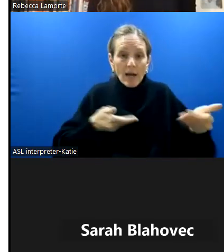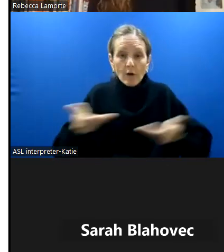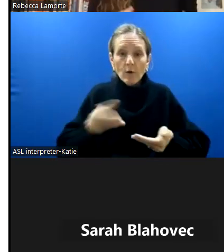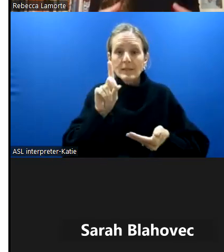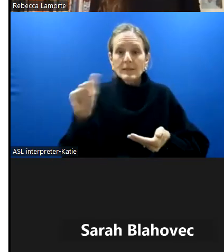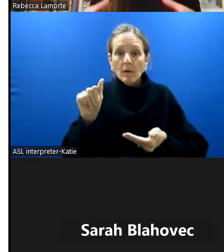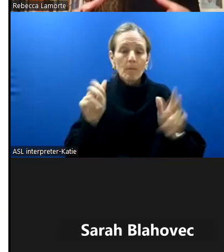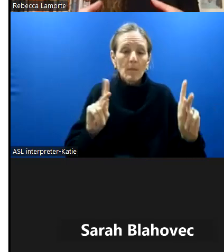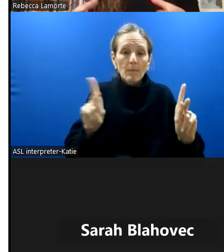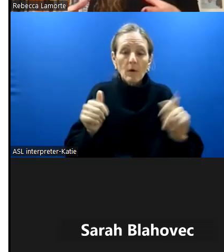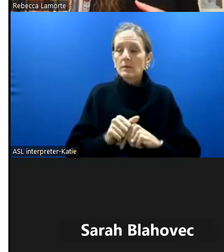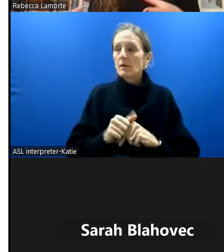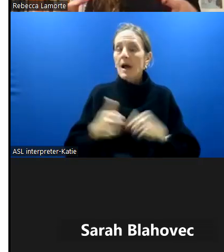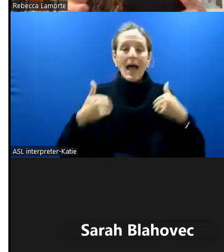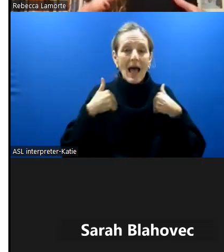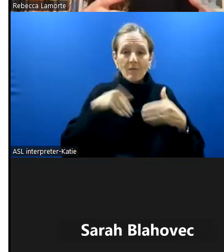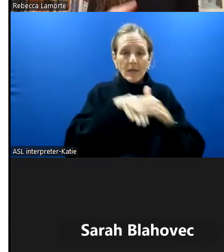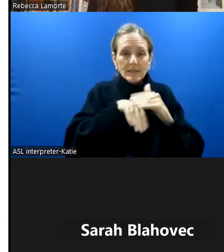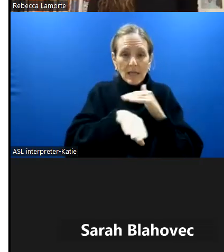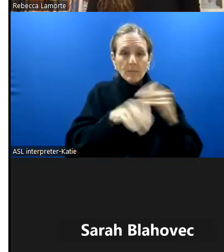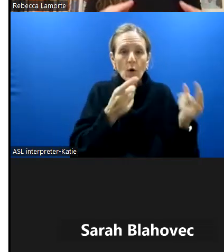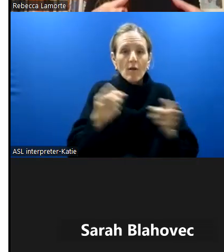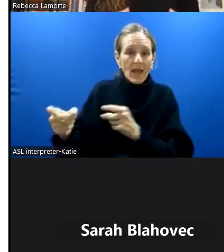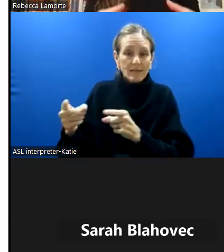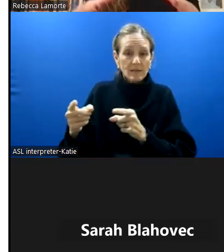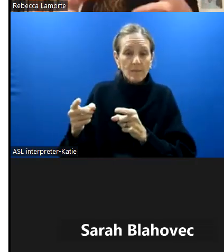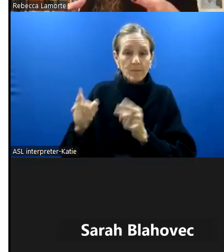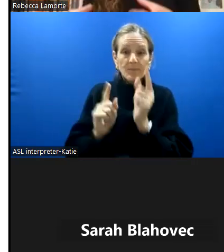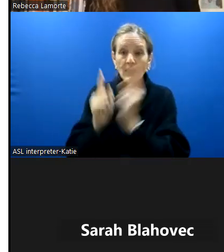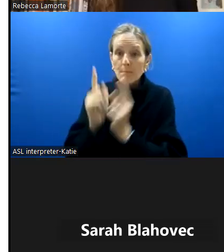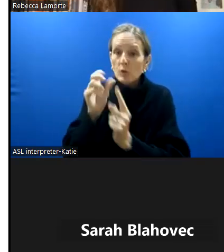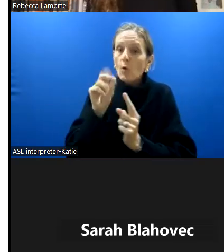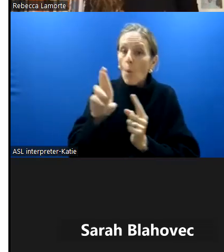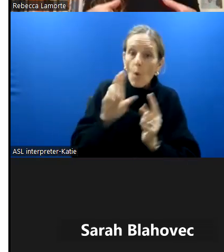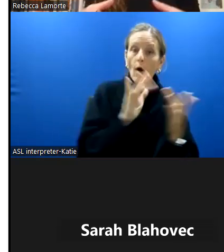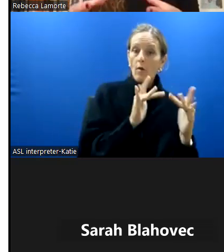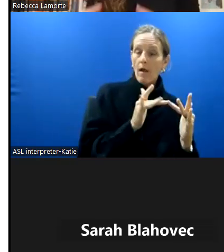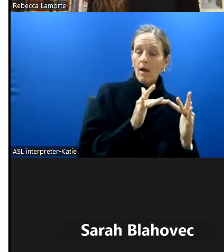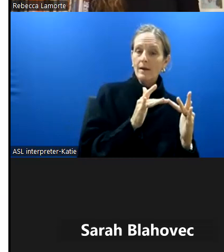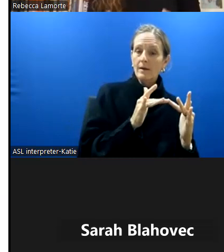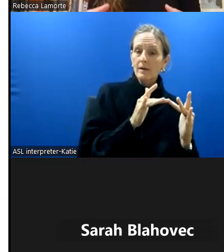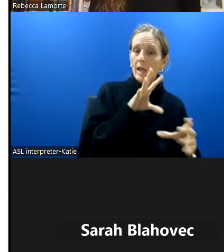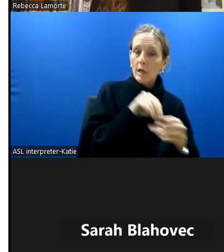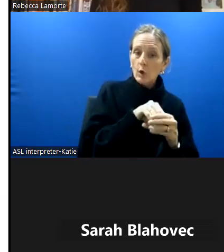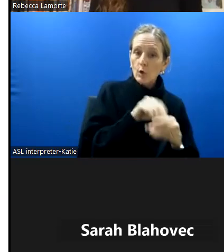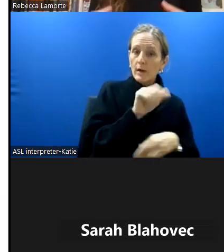holding accessible events in person and online, including captions on videos, alt text and more.